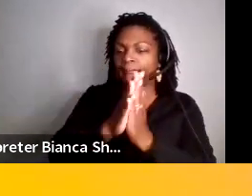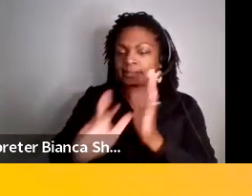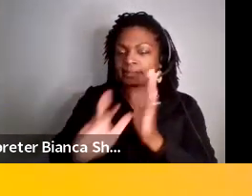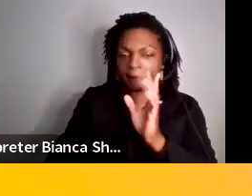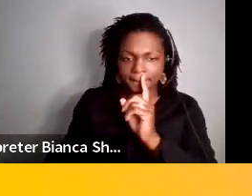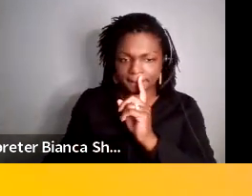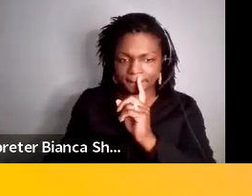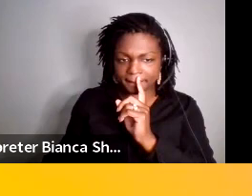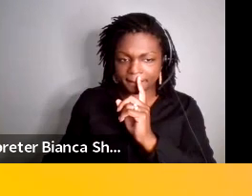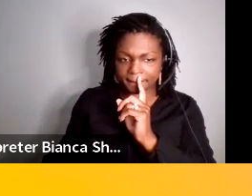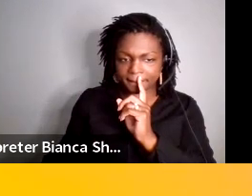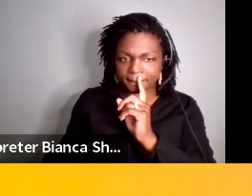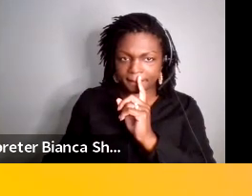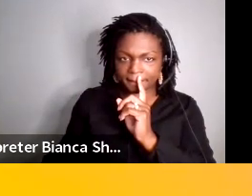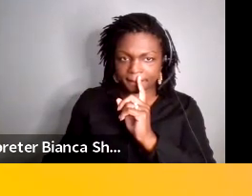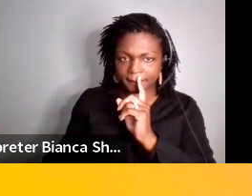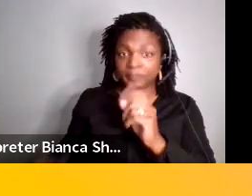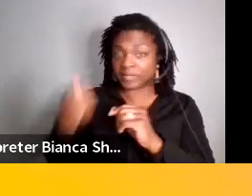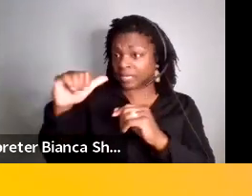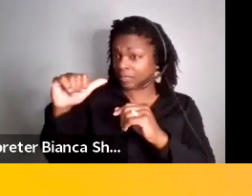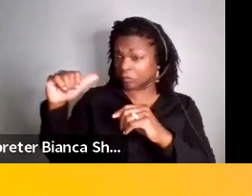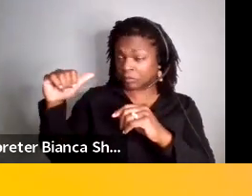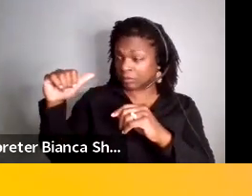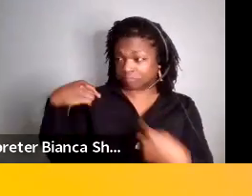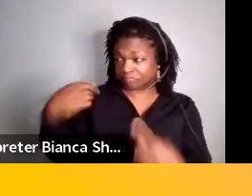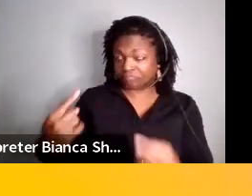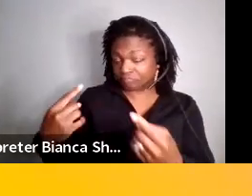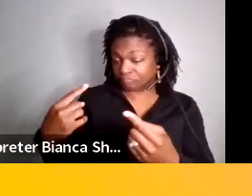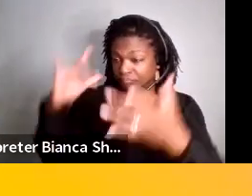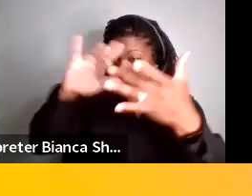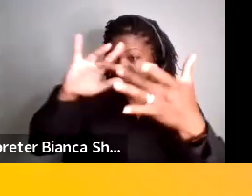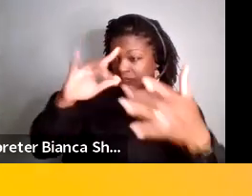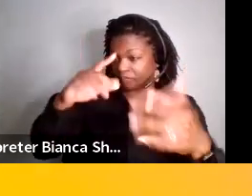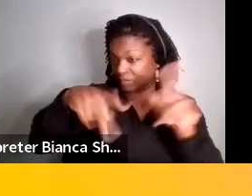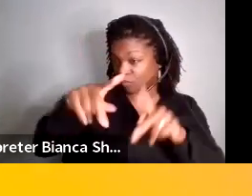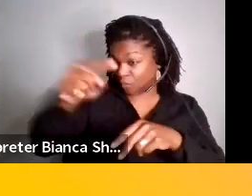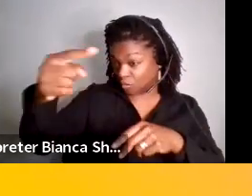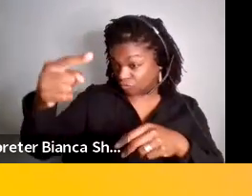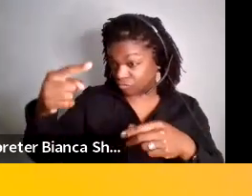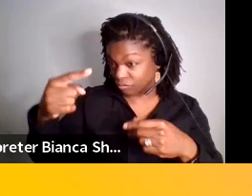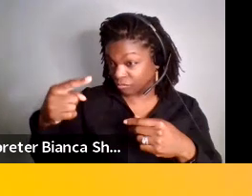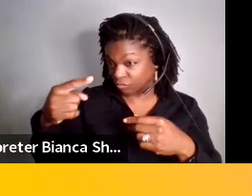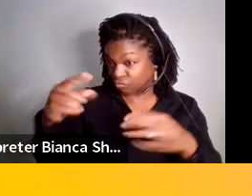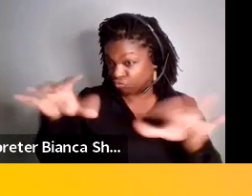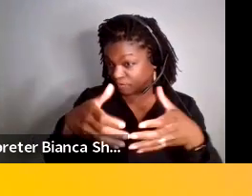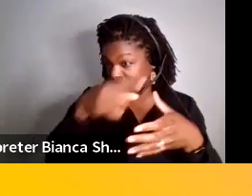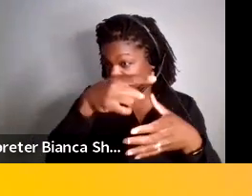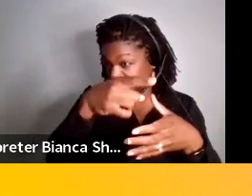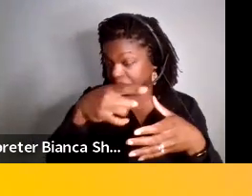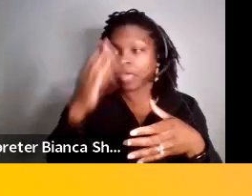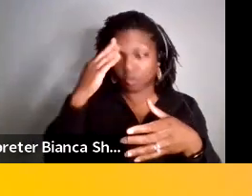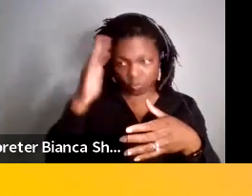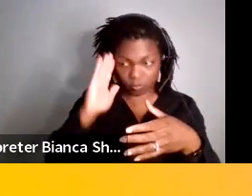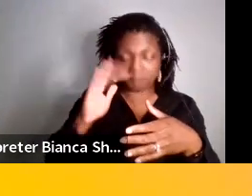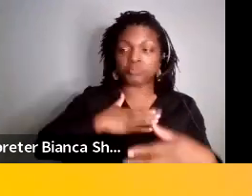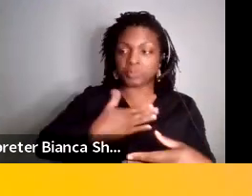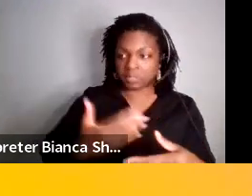Has anyone reached out to people first? I know that they would be willing to help in any way.